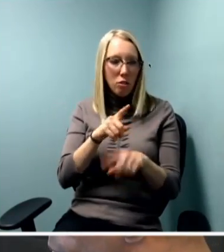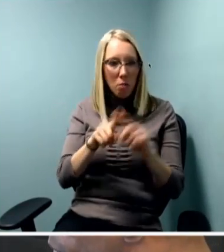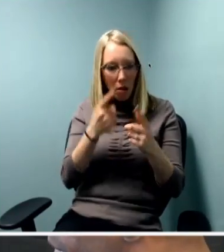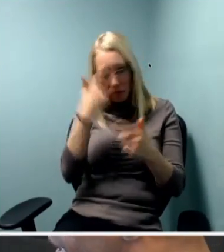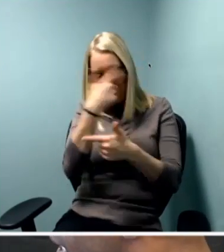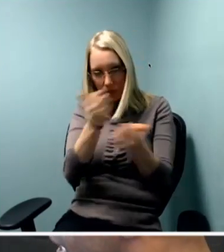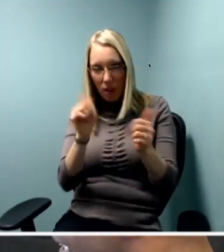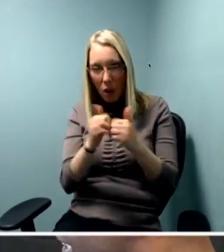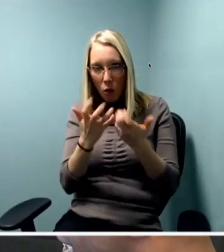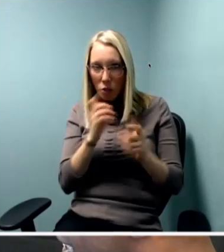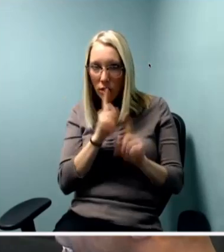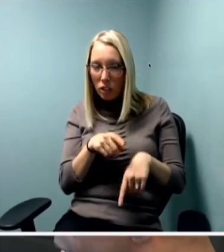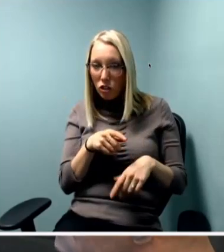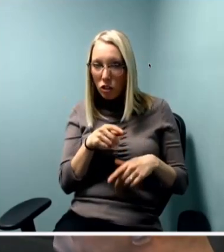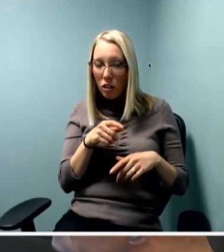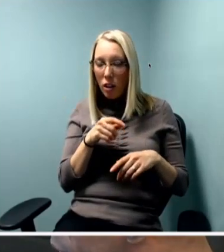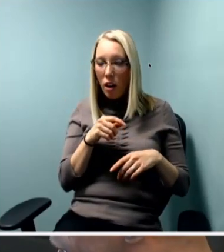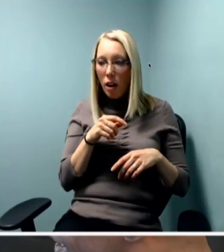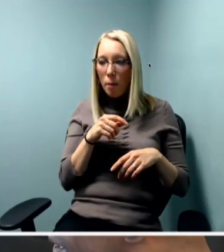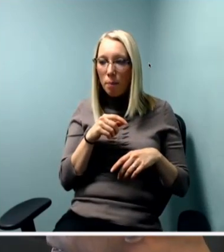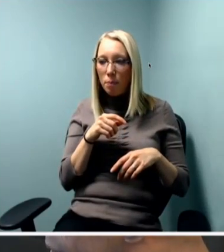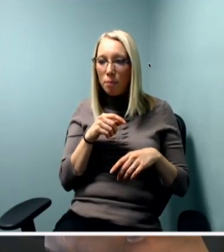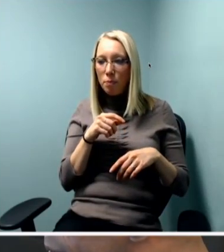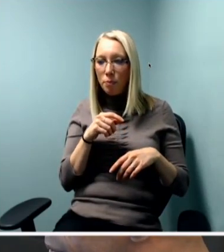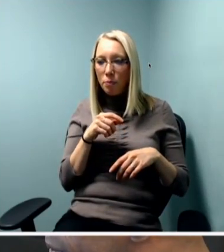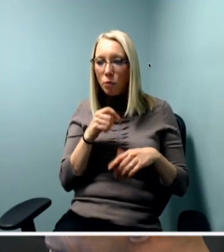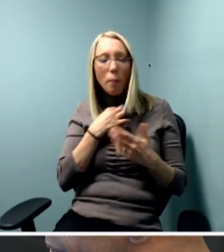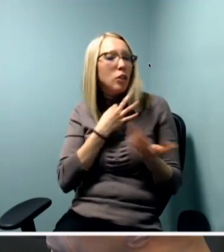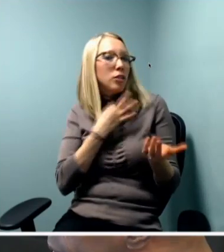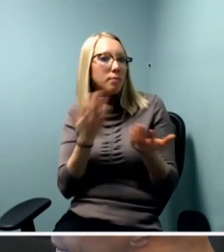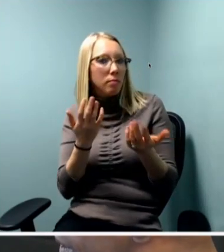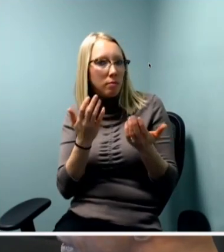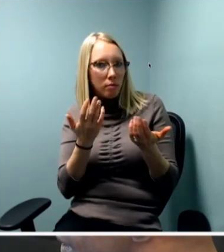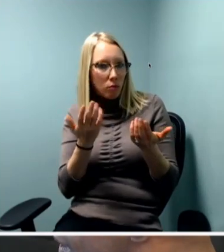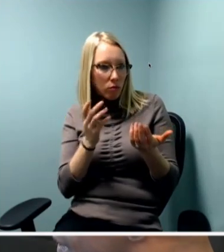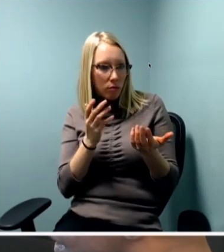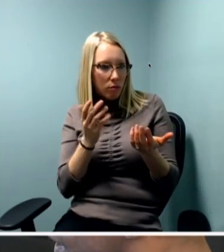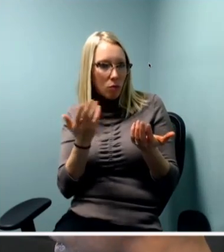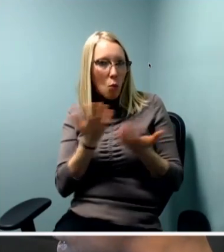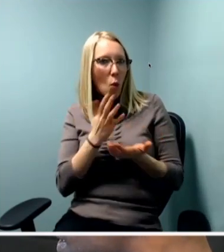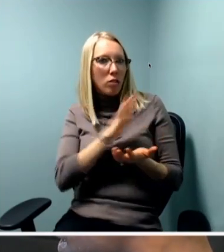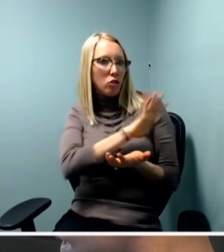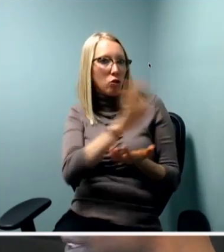But so, what-- how did you receive the training you needed?